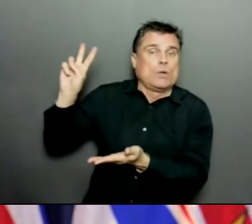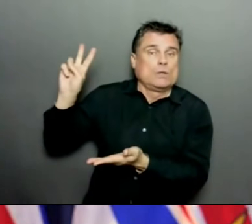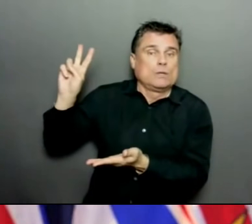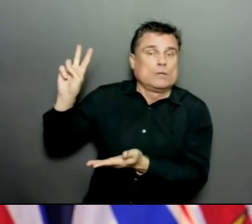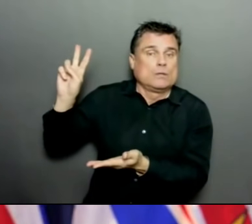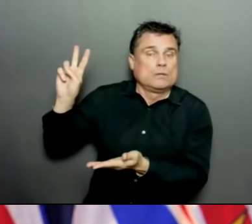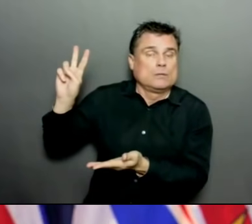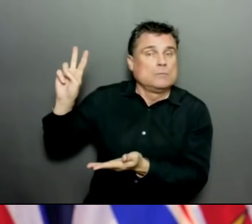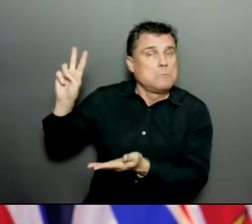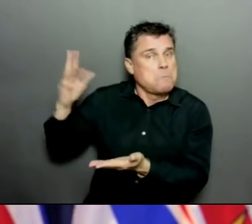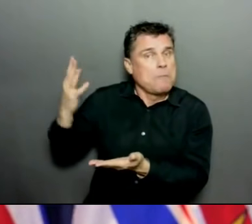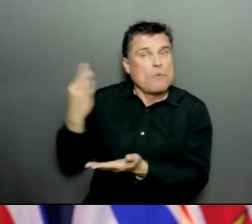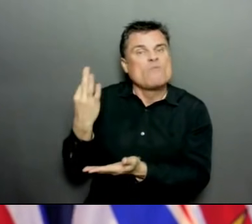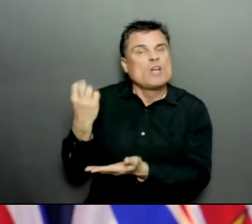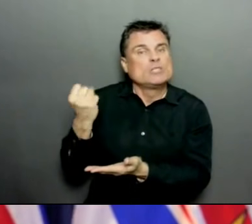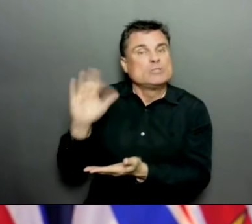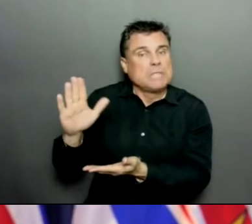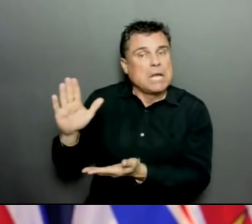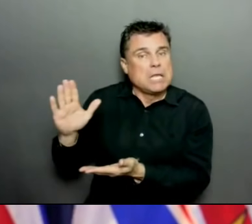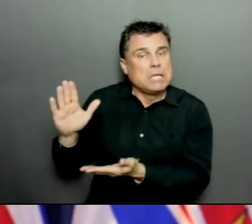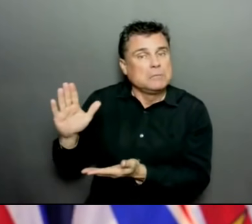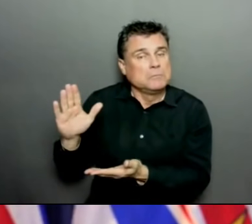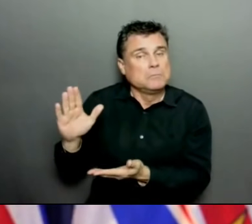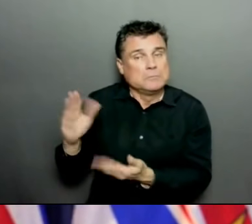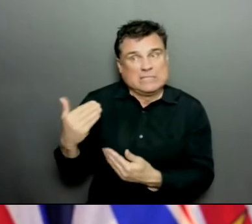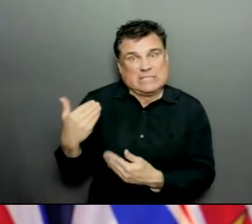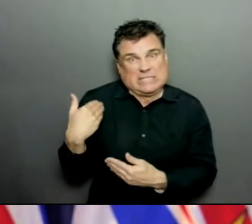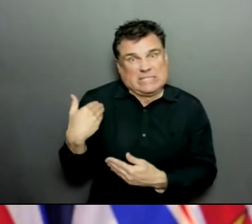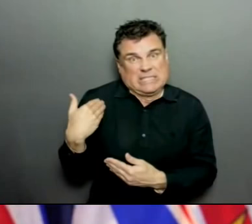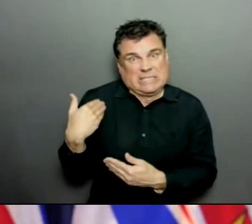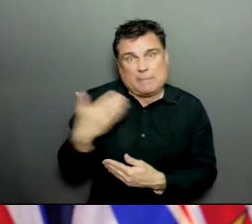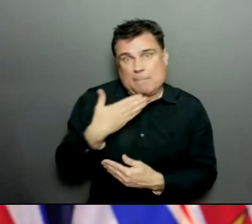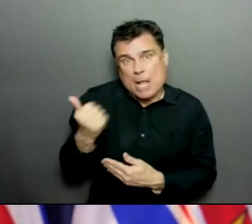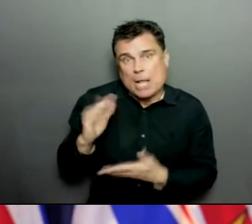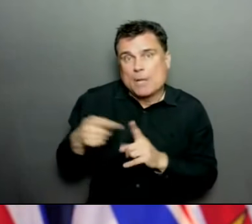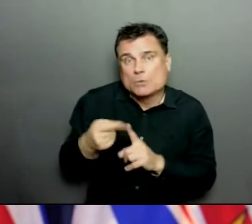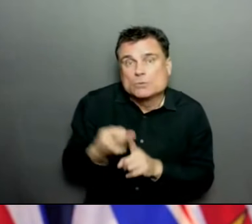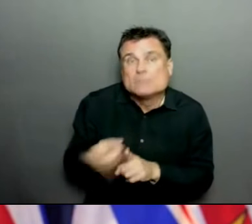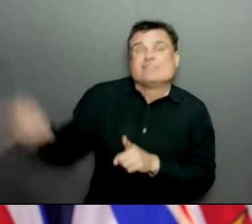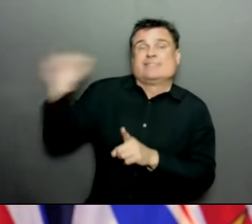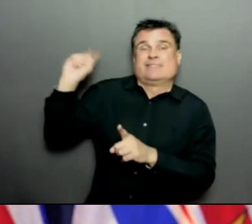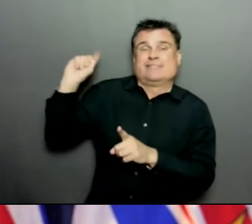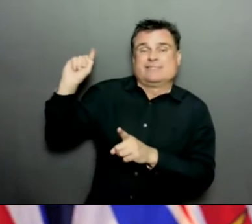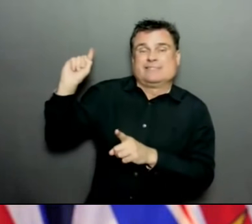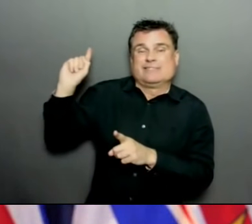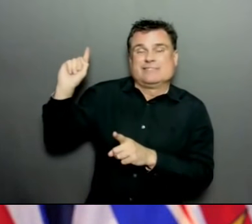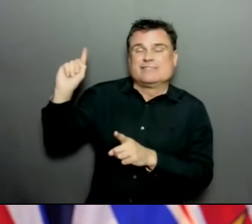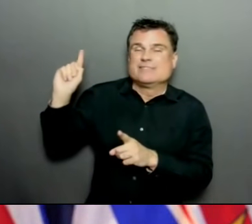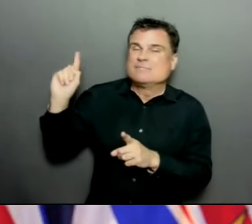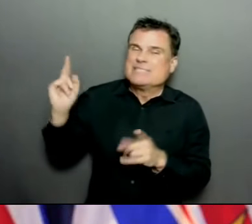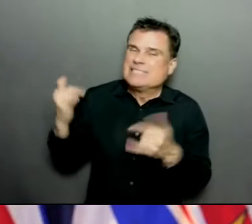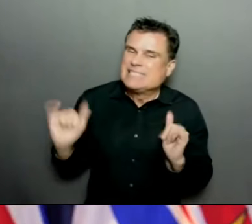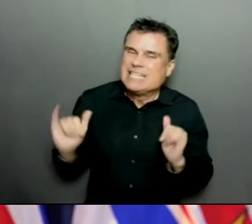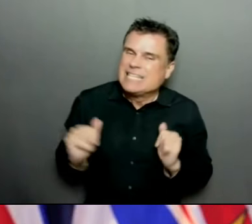high in terms of cases and simply much too high in terms of the number of people that but passed away.